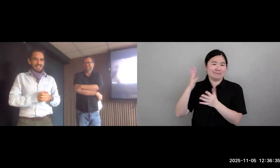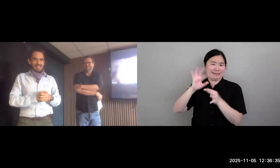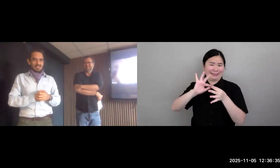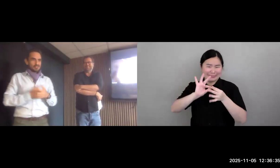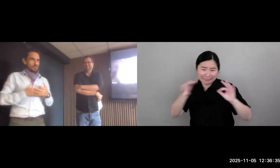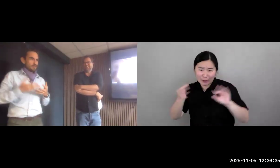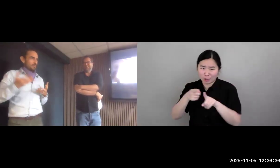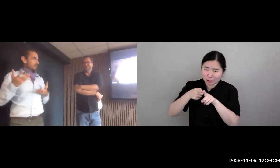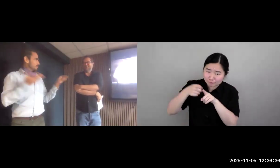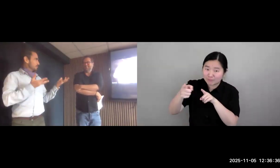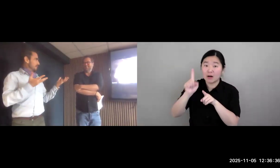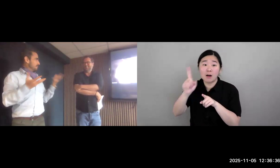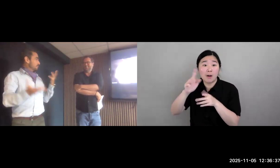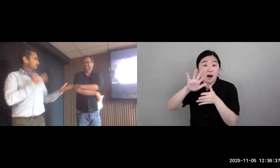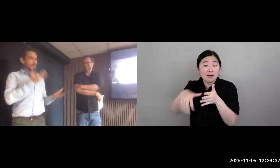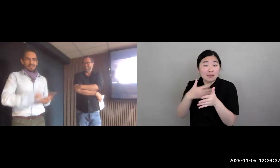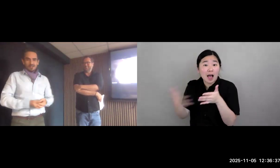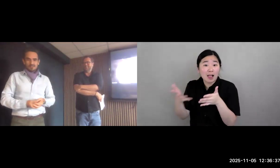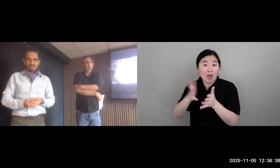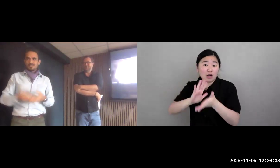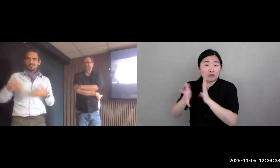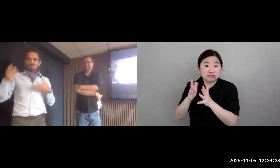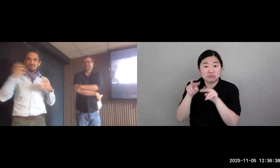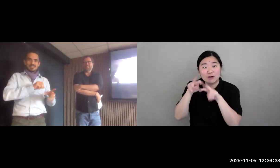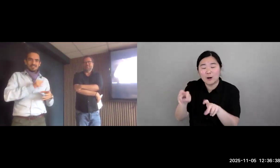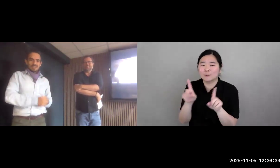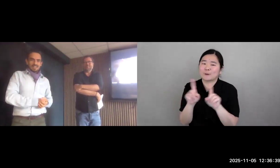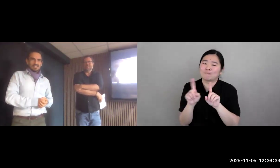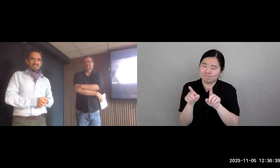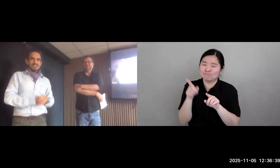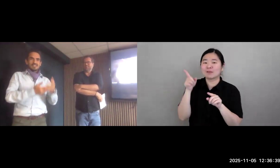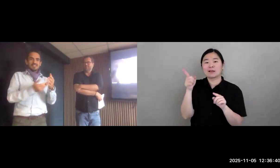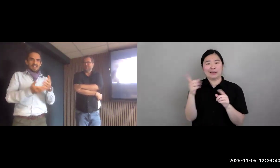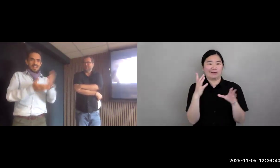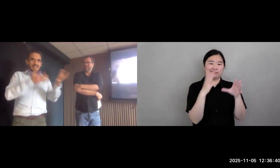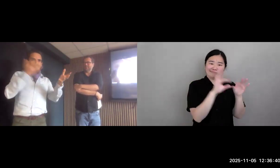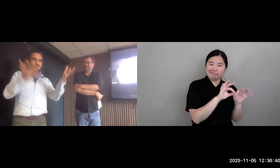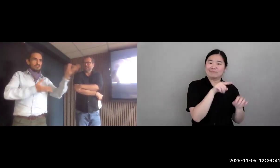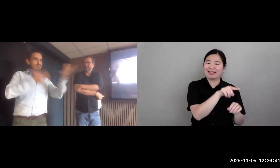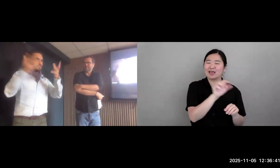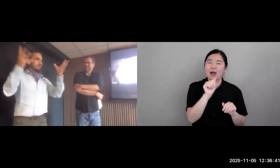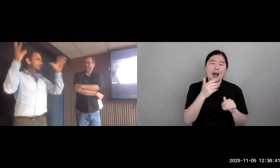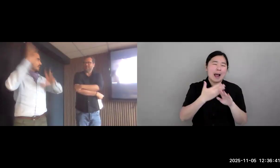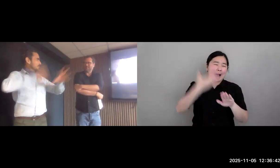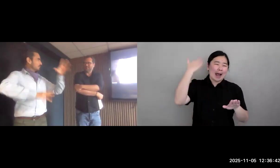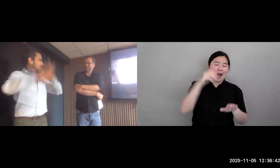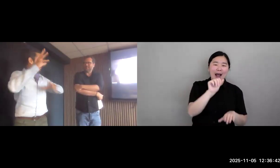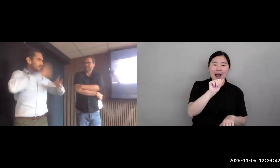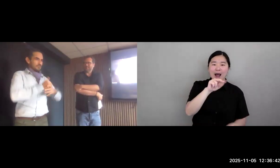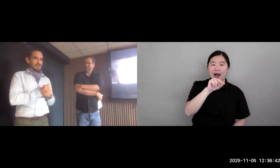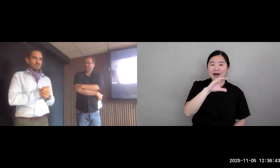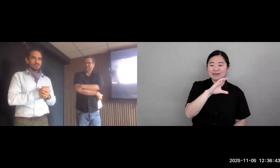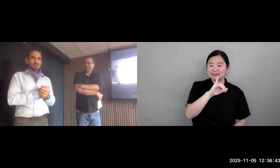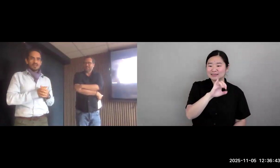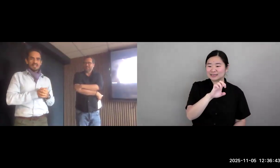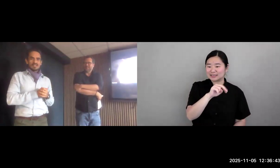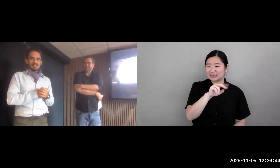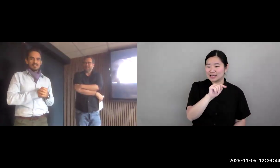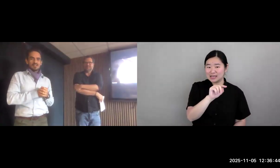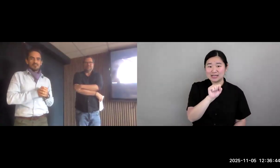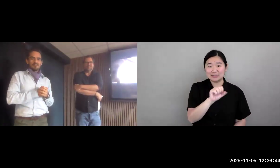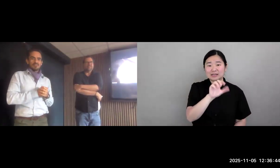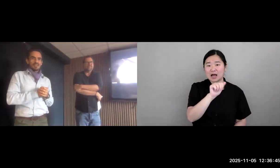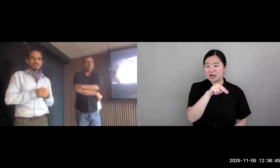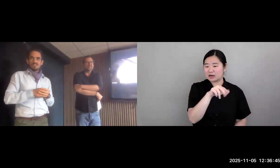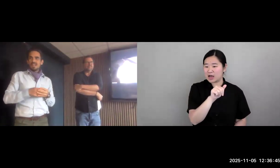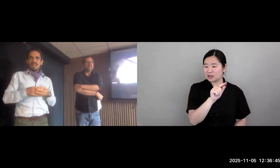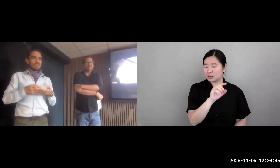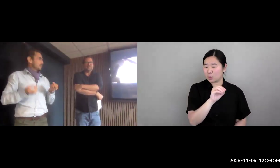So we thought it would be really fruitful conversation to bring his insights just to, you know, put together all the information that we've collected in these presentations.